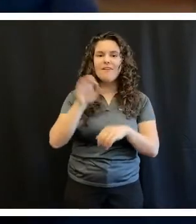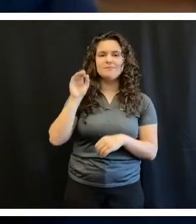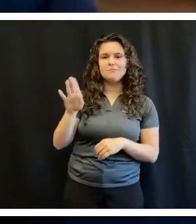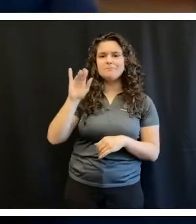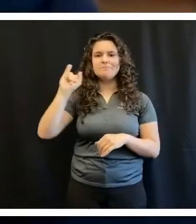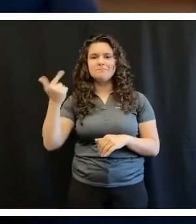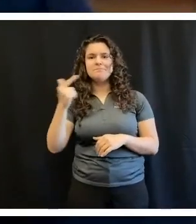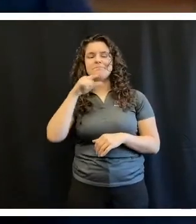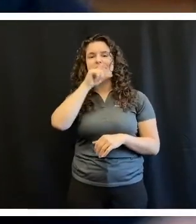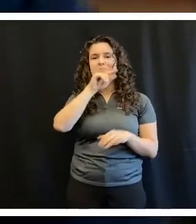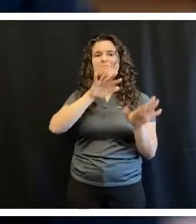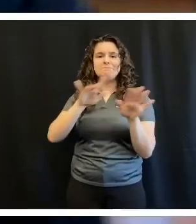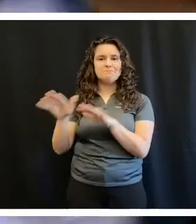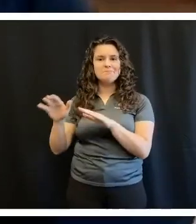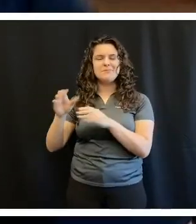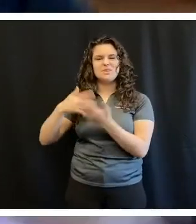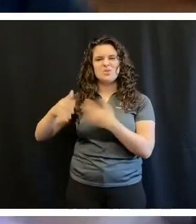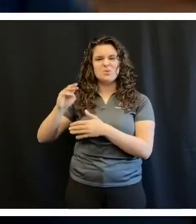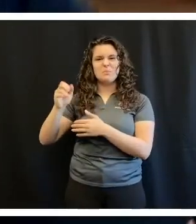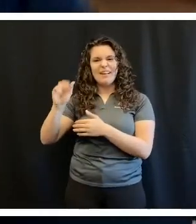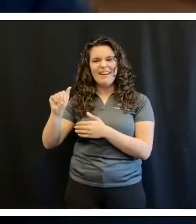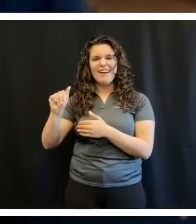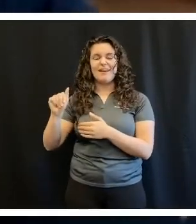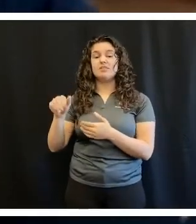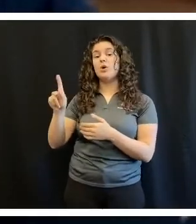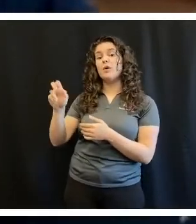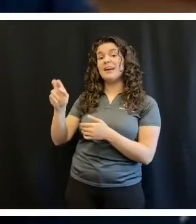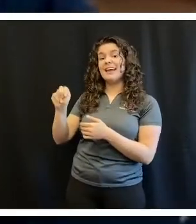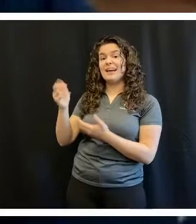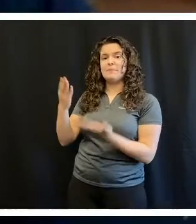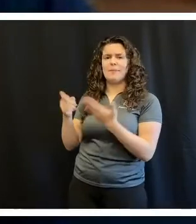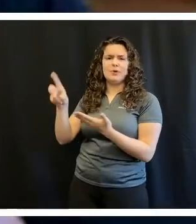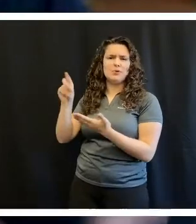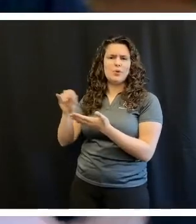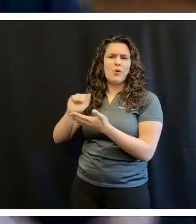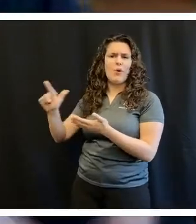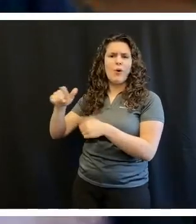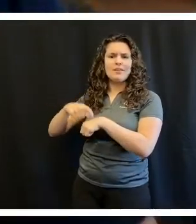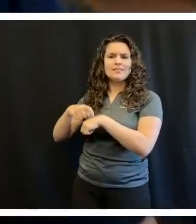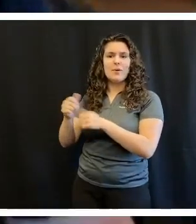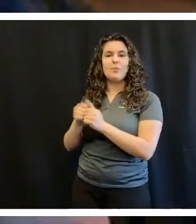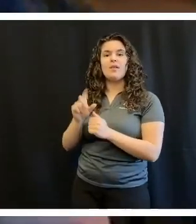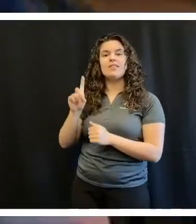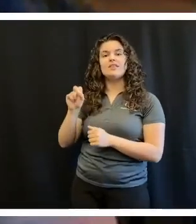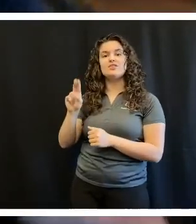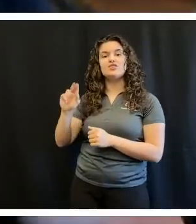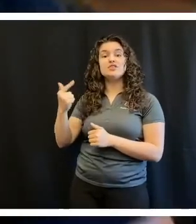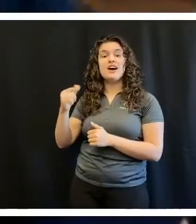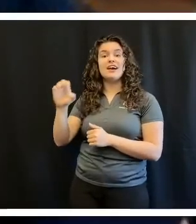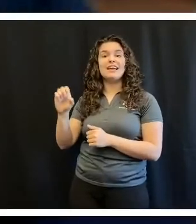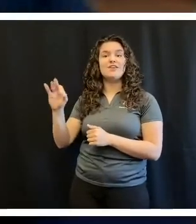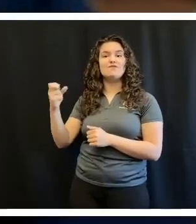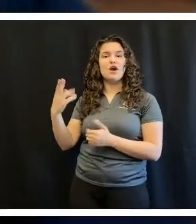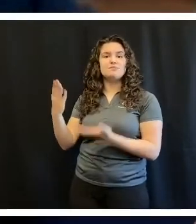I mean, Ken, you probably do this all the time with Doug E. Fresh, but it's not an opportunity that I get to be able to interact with those types